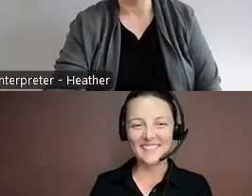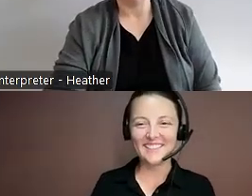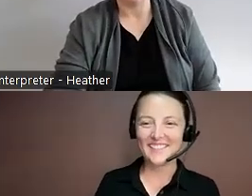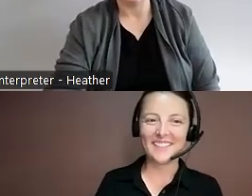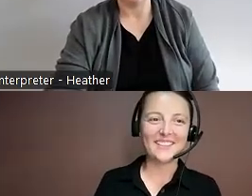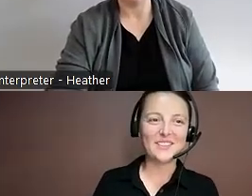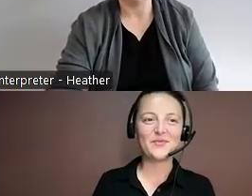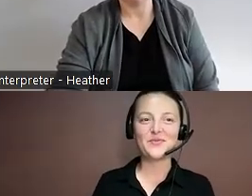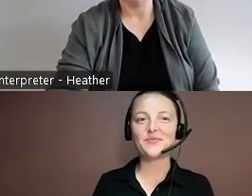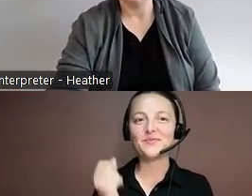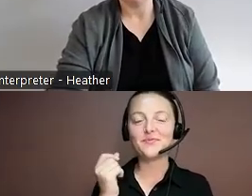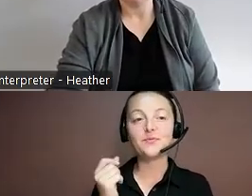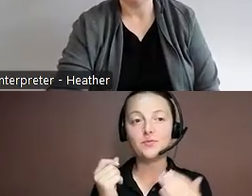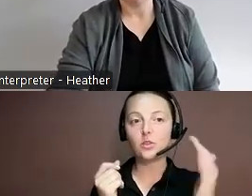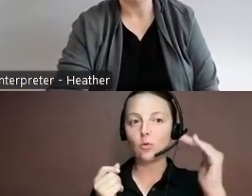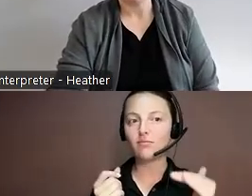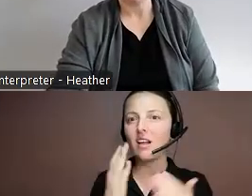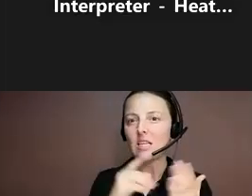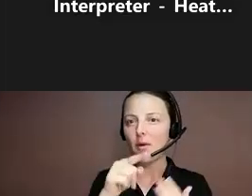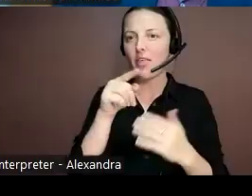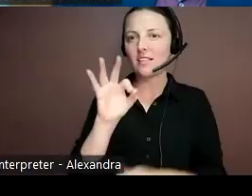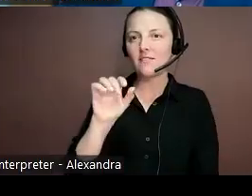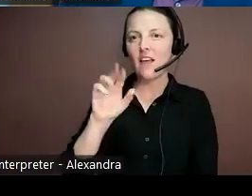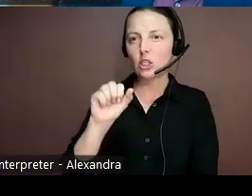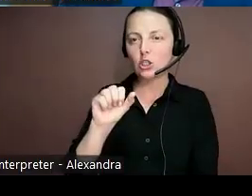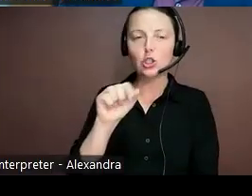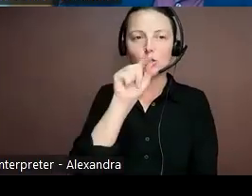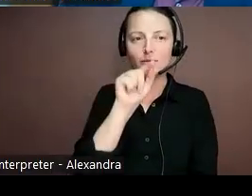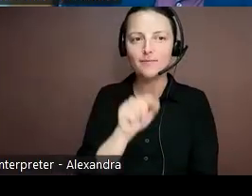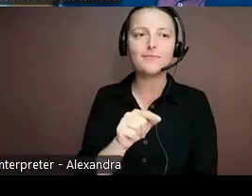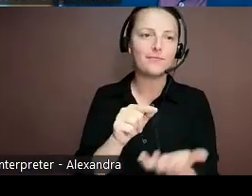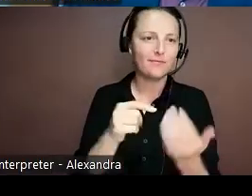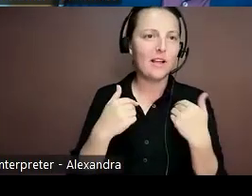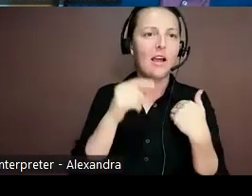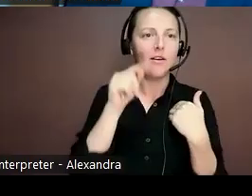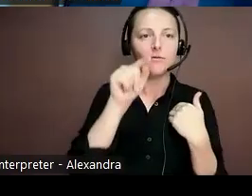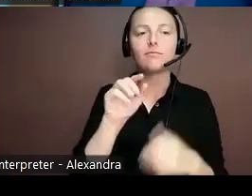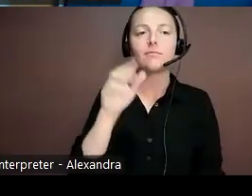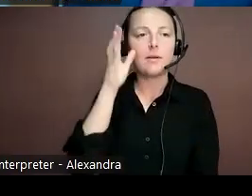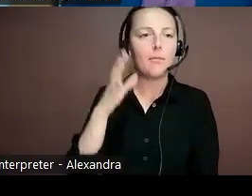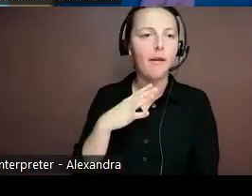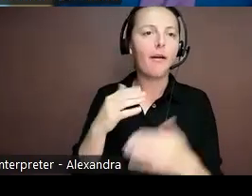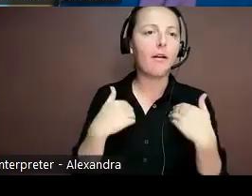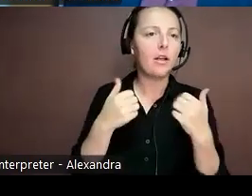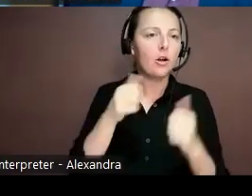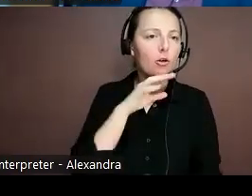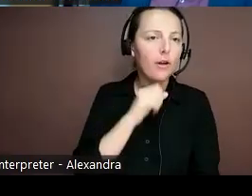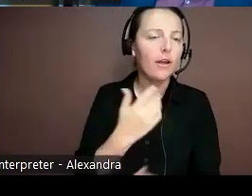uh you know male younger age income and level of educational achievement which does have